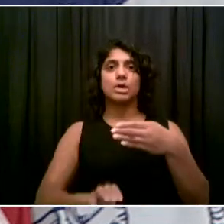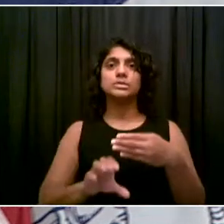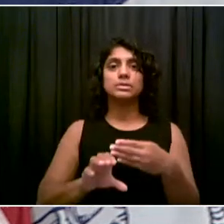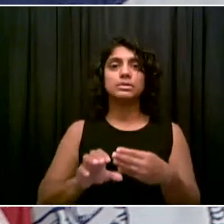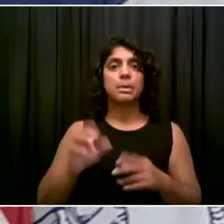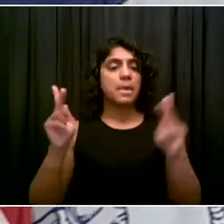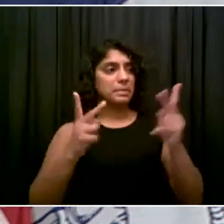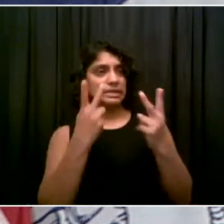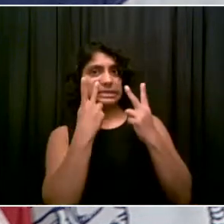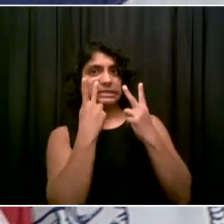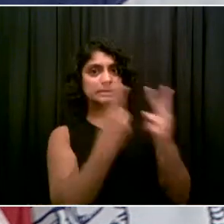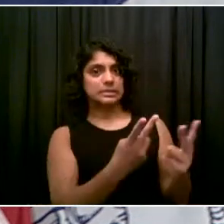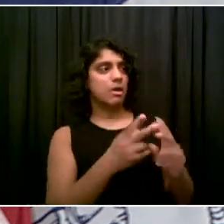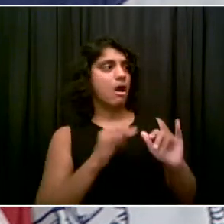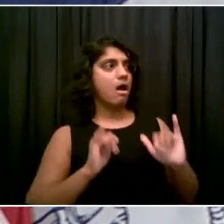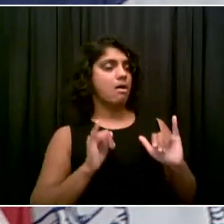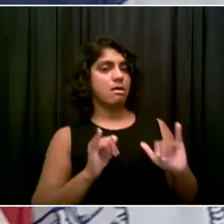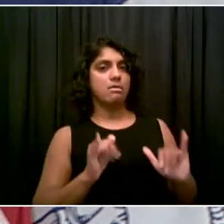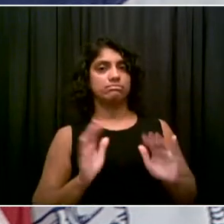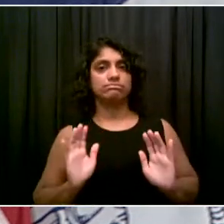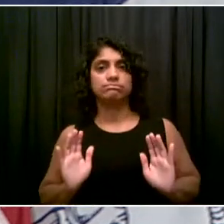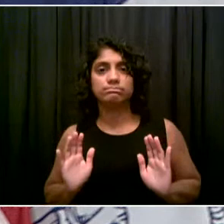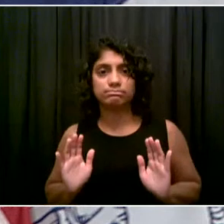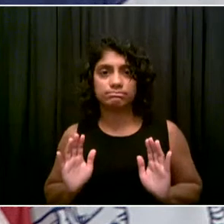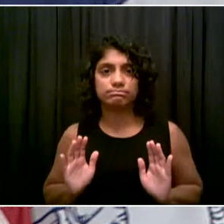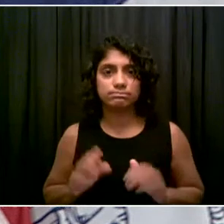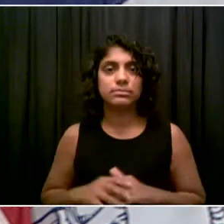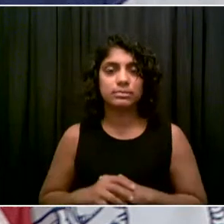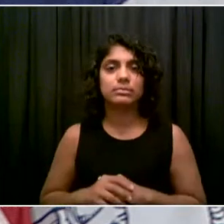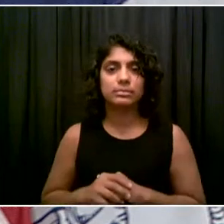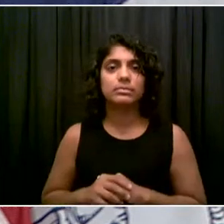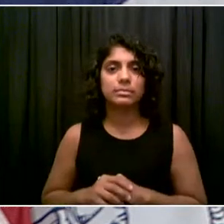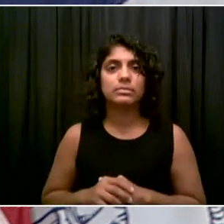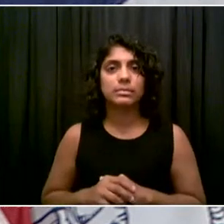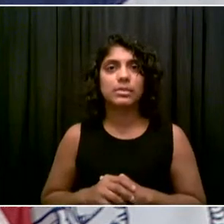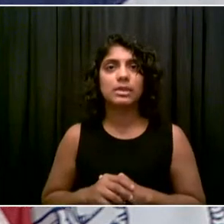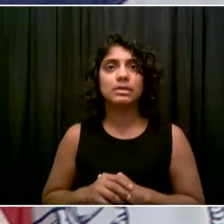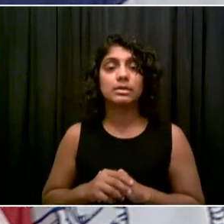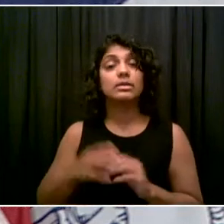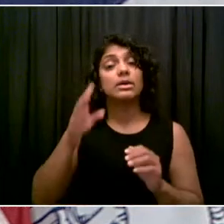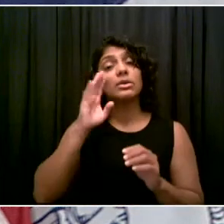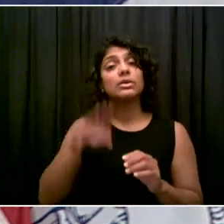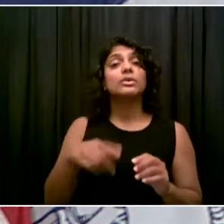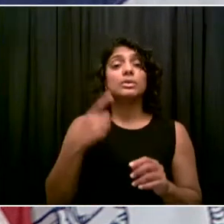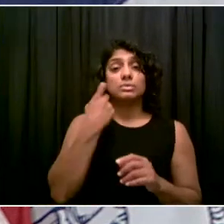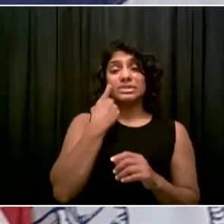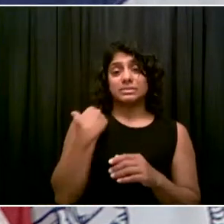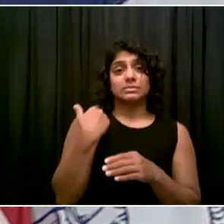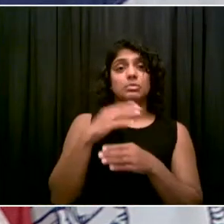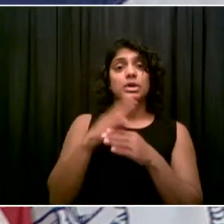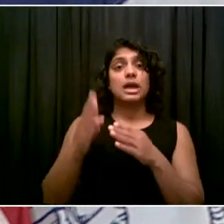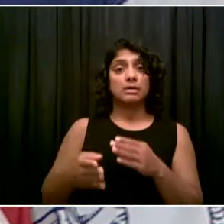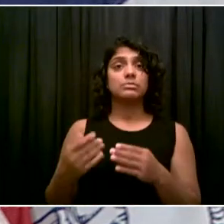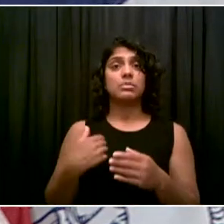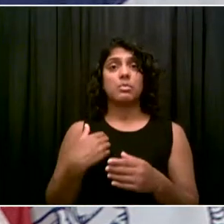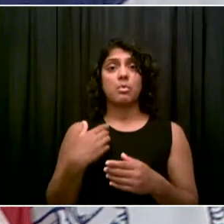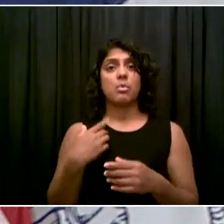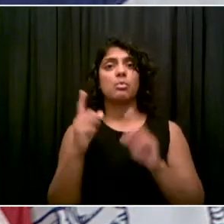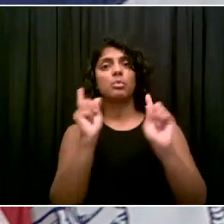TO SEE CONSEQUENCES. I WAS AT NATHAN'S THIS PAST WEEKEND, AS